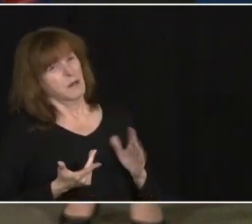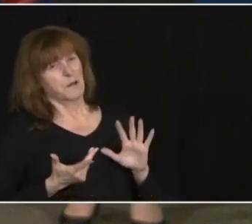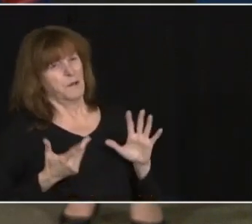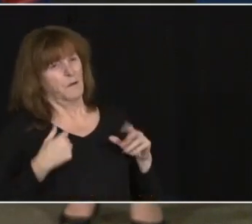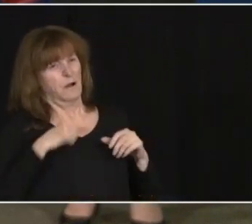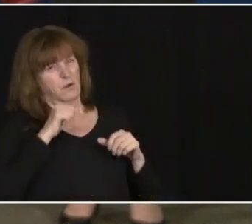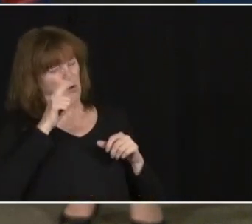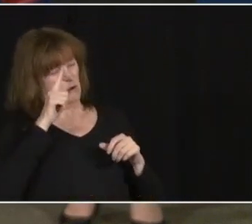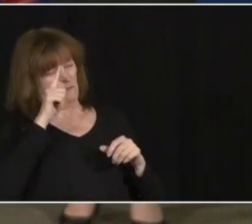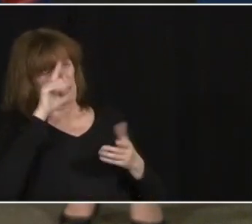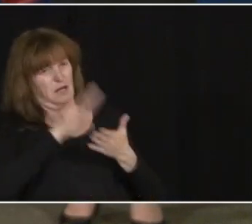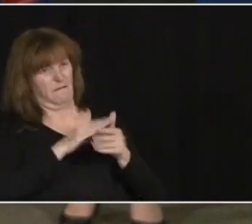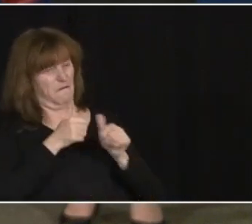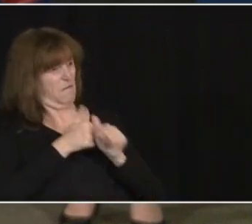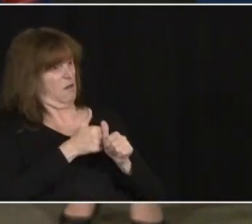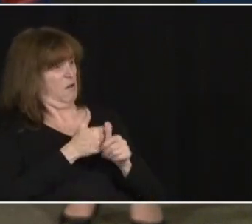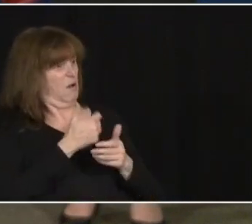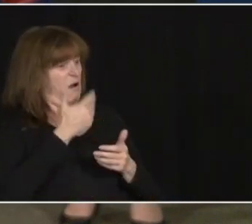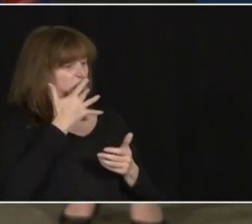First I don't believe the race